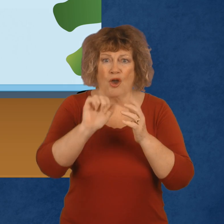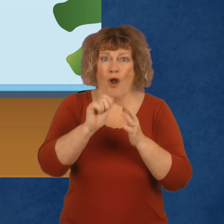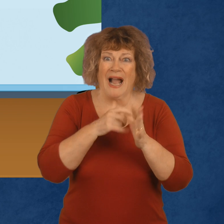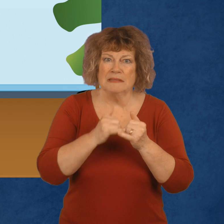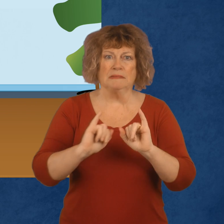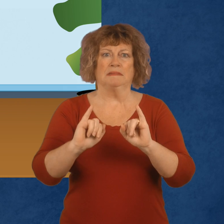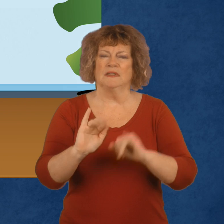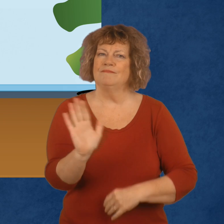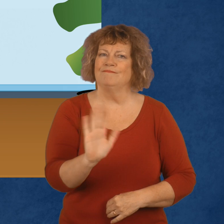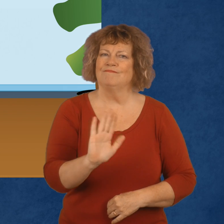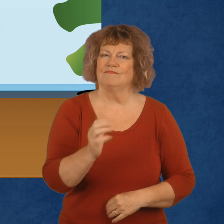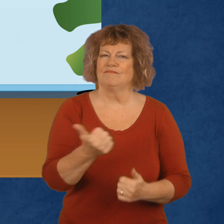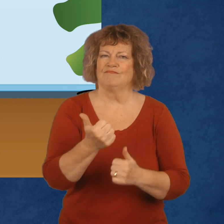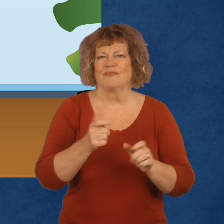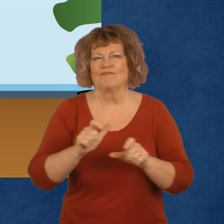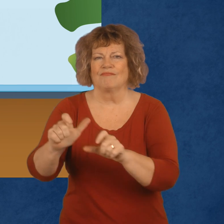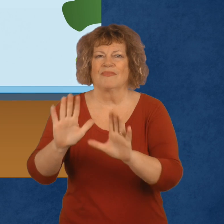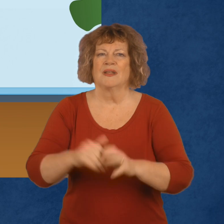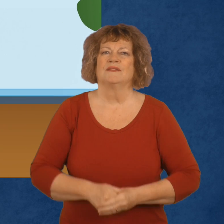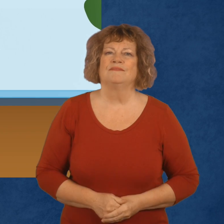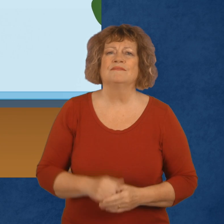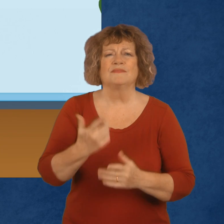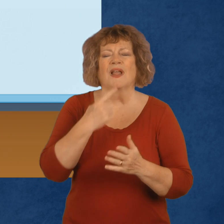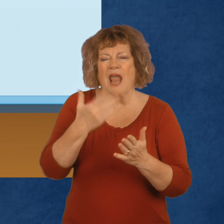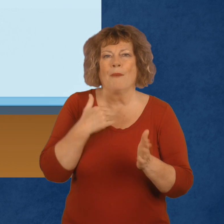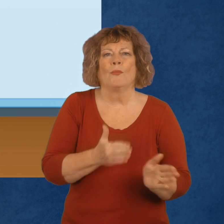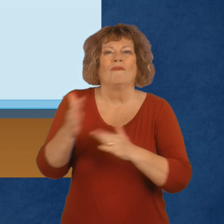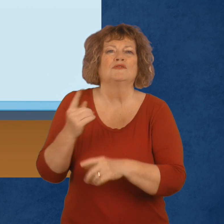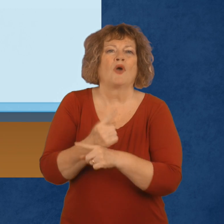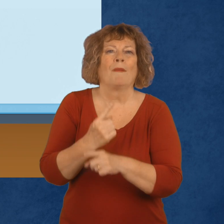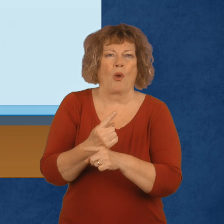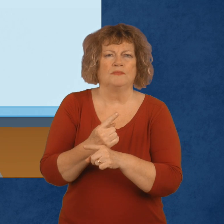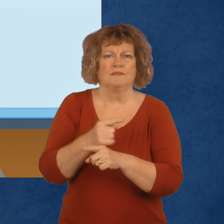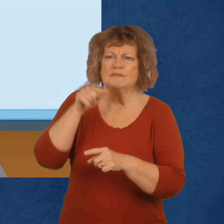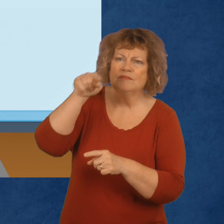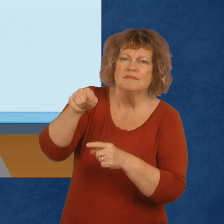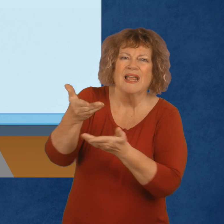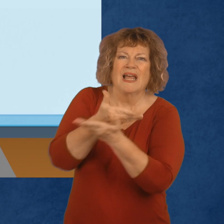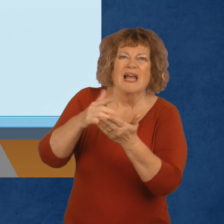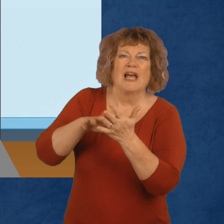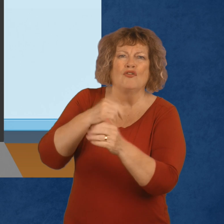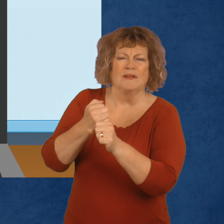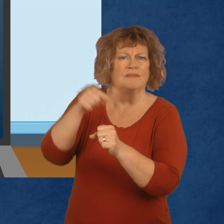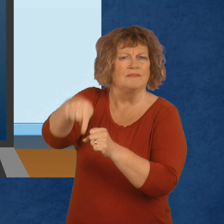Let’s move on to talk about who will be at the hearing. Not all tribunals use the same video hearing system,